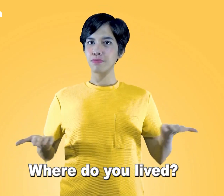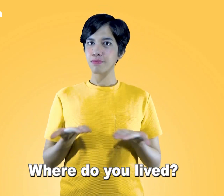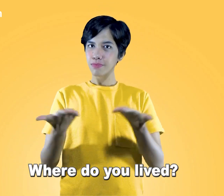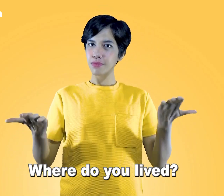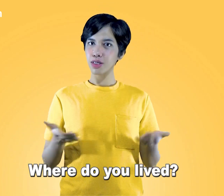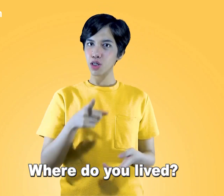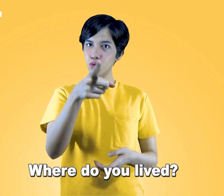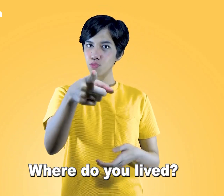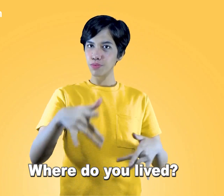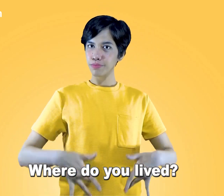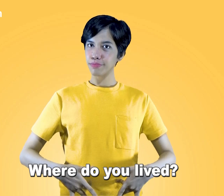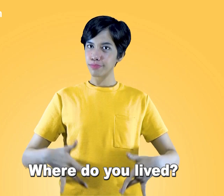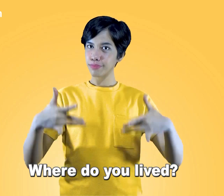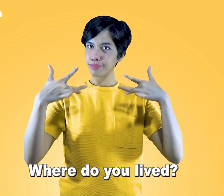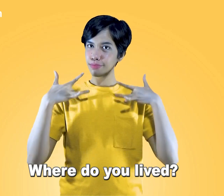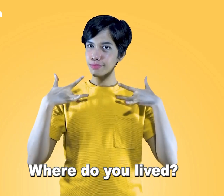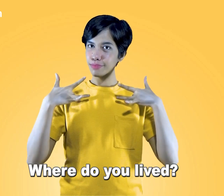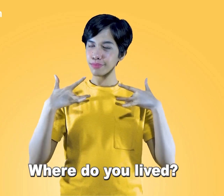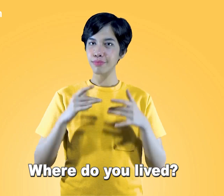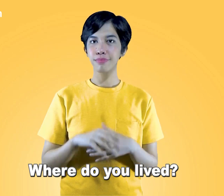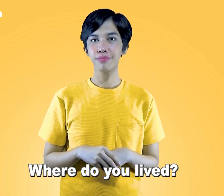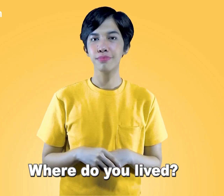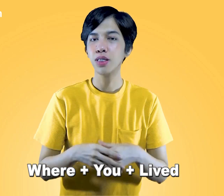Where do you lived?